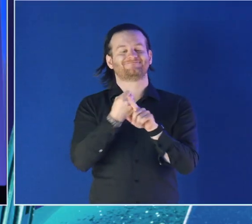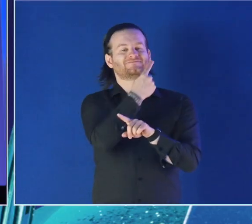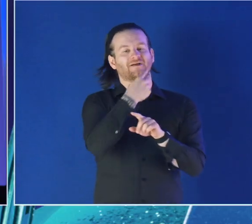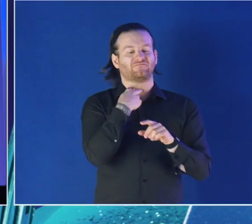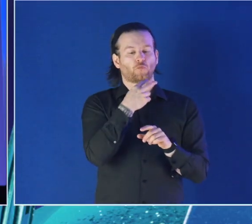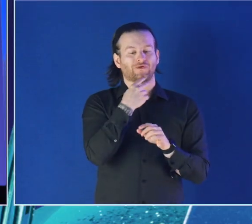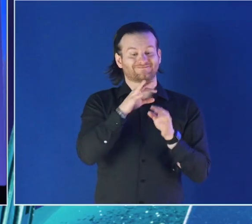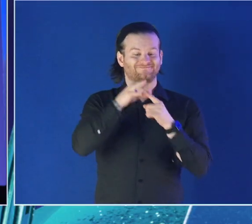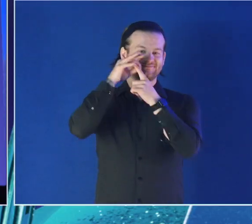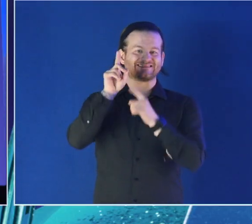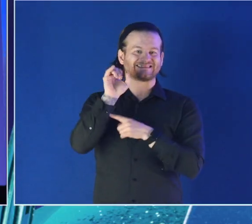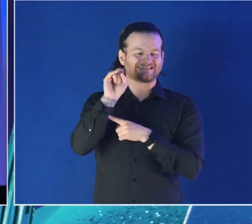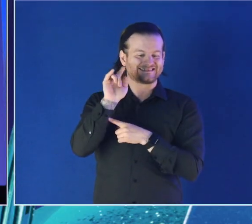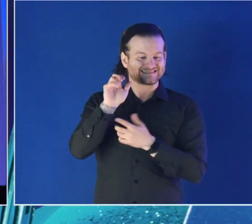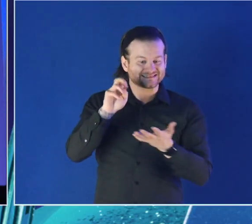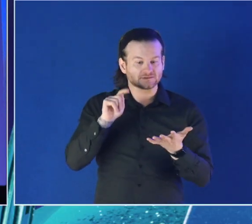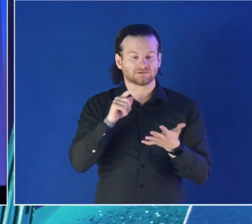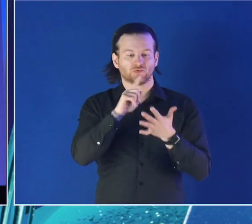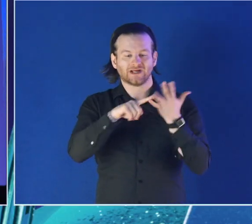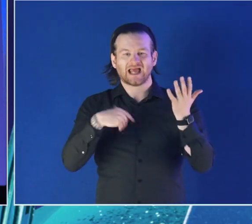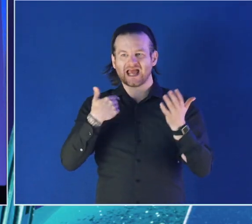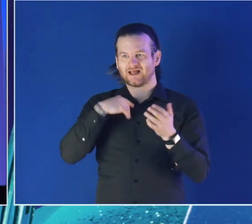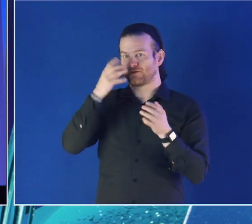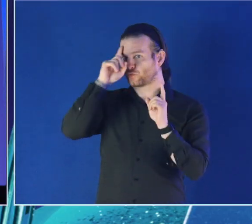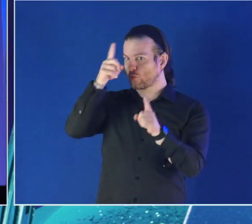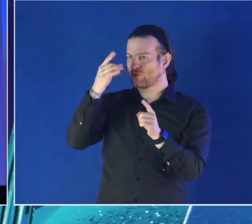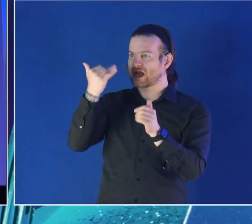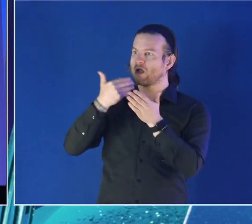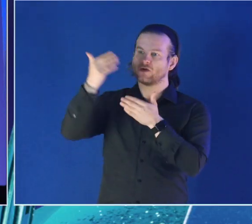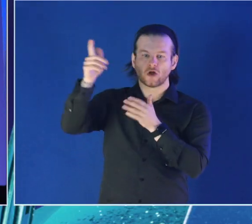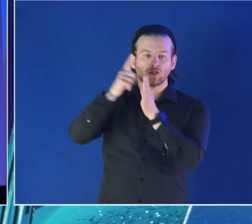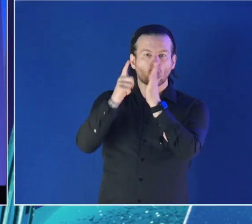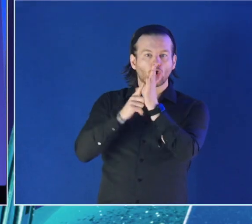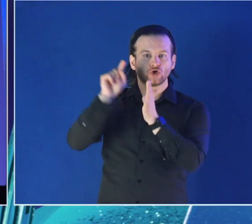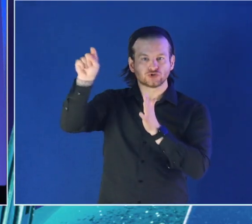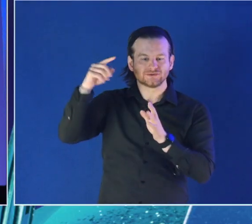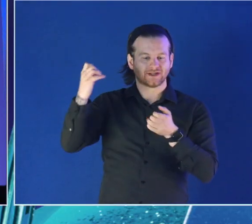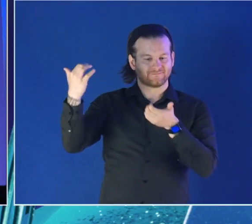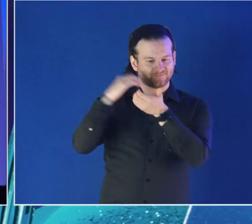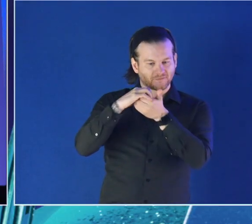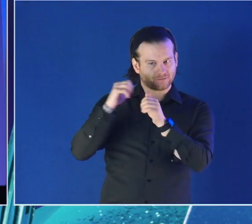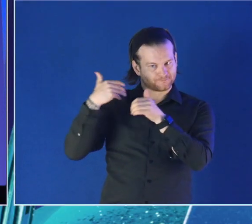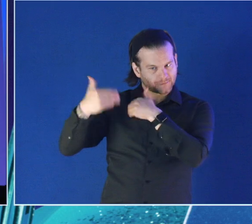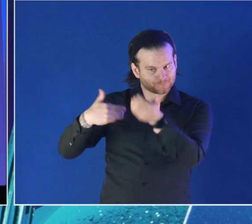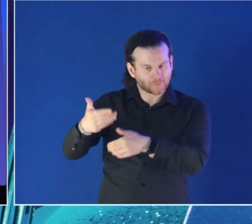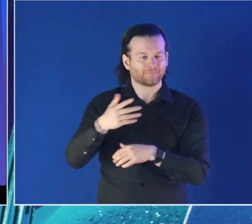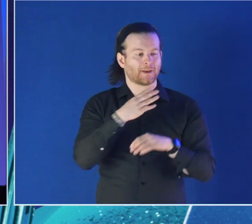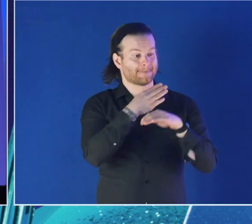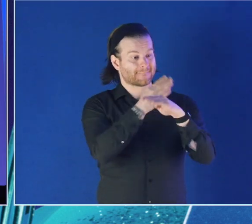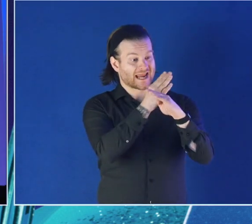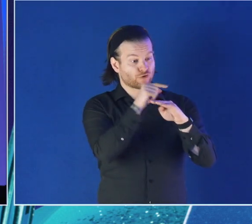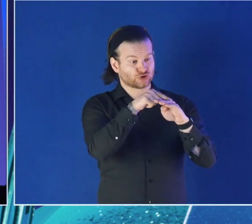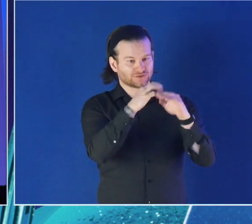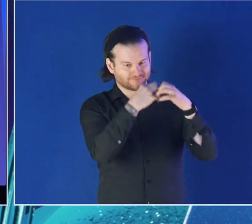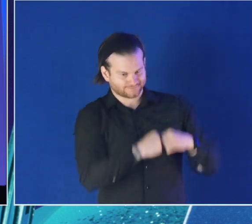We need to make sure that we get educators, health care providers, researchers, developers all together to really take speech